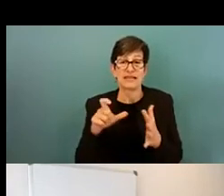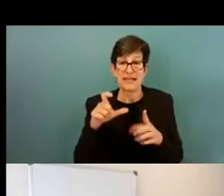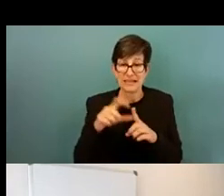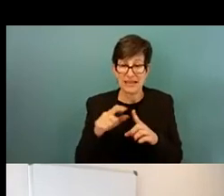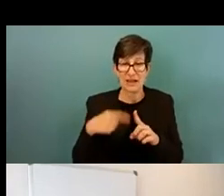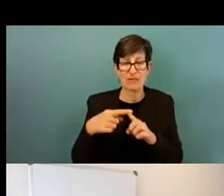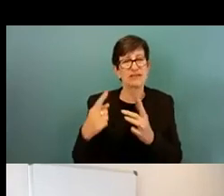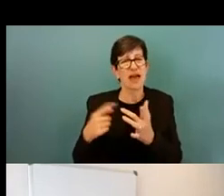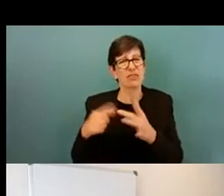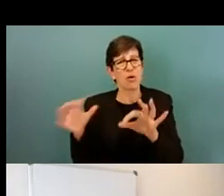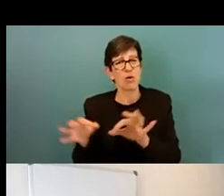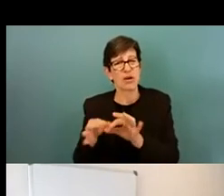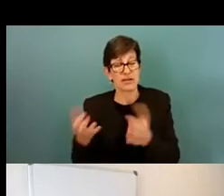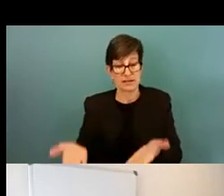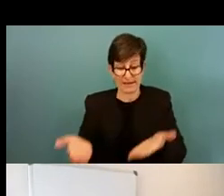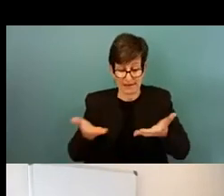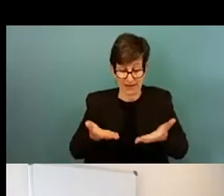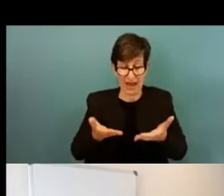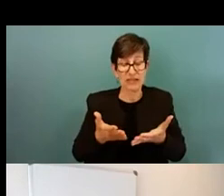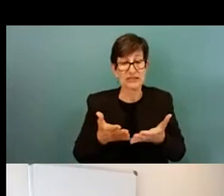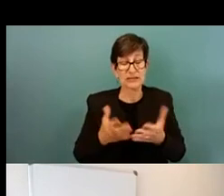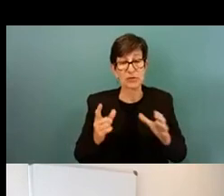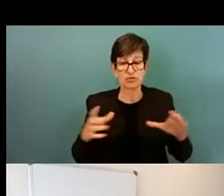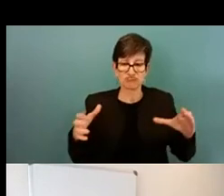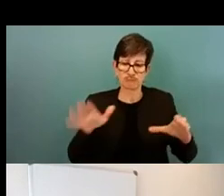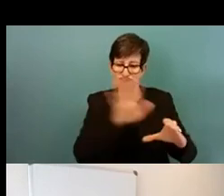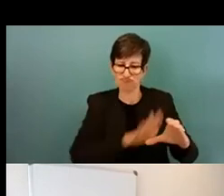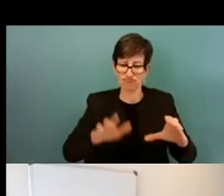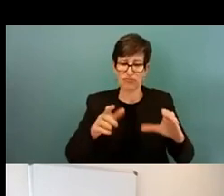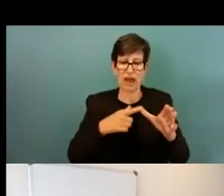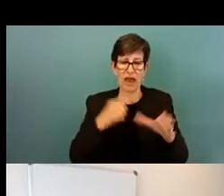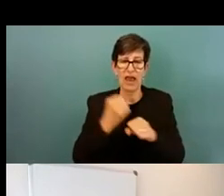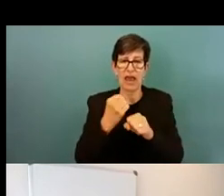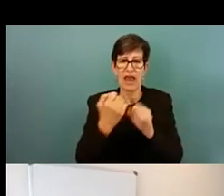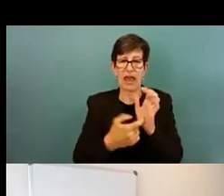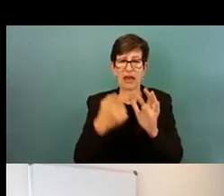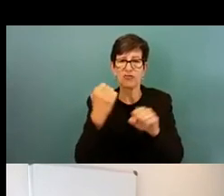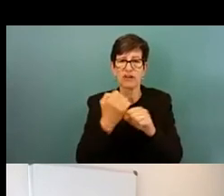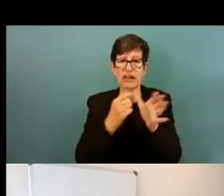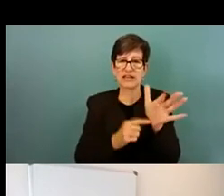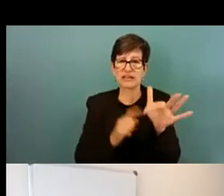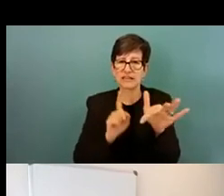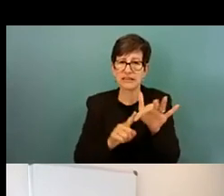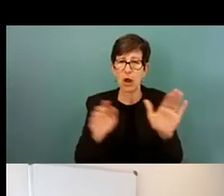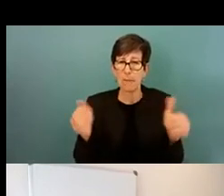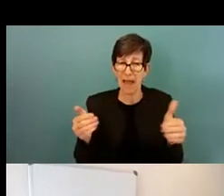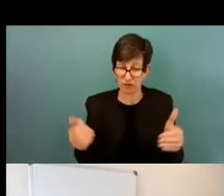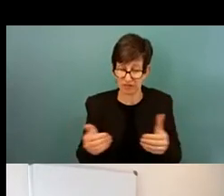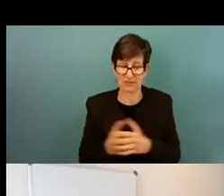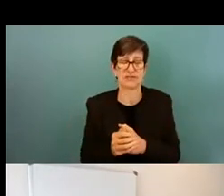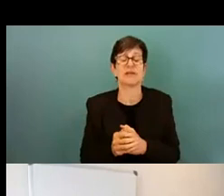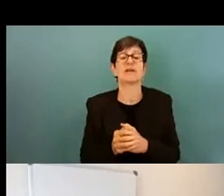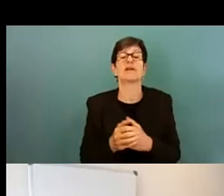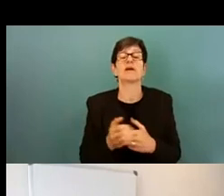provided are some useful aggregate comparisons in a way, our research is almost, is really